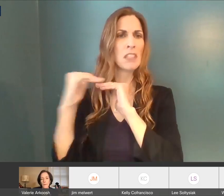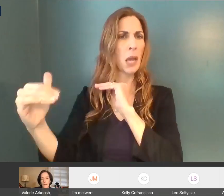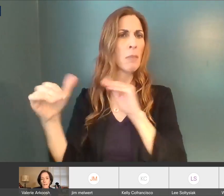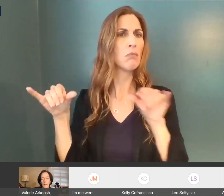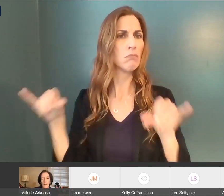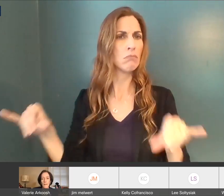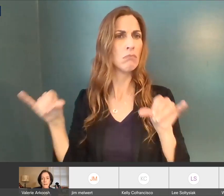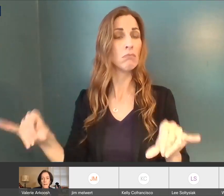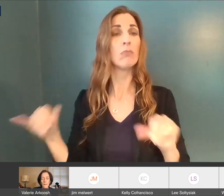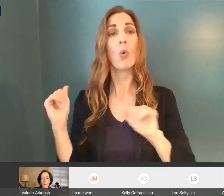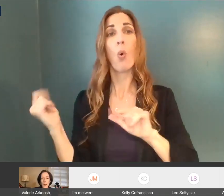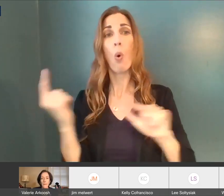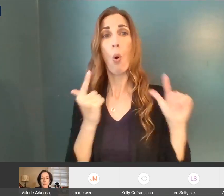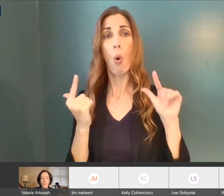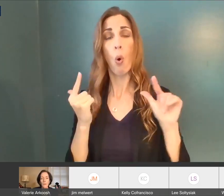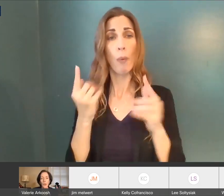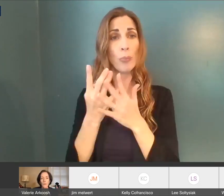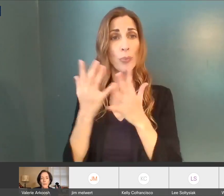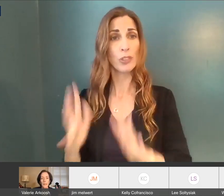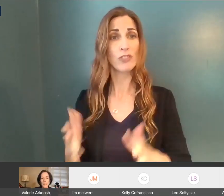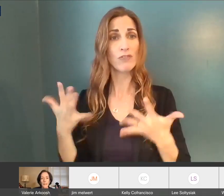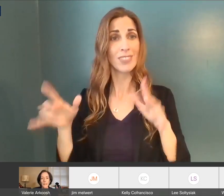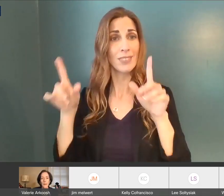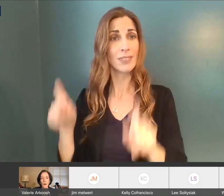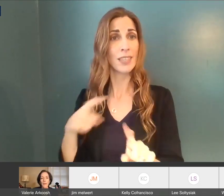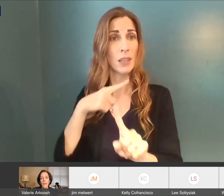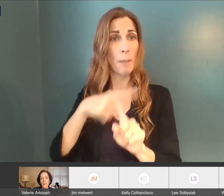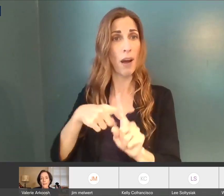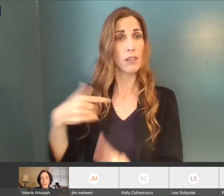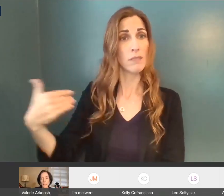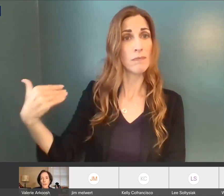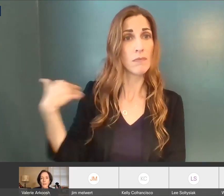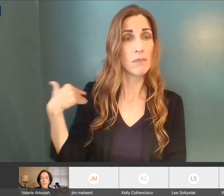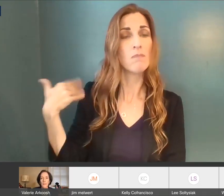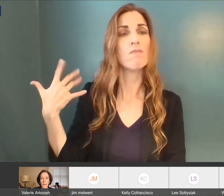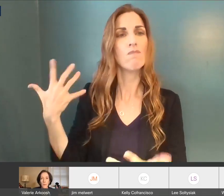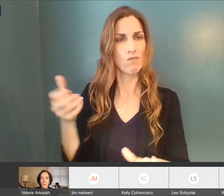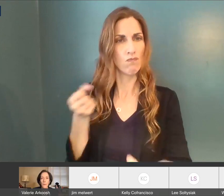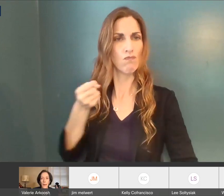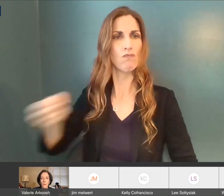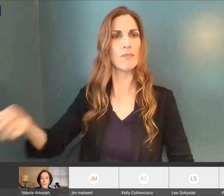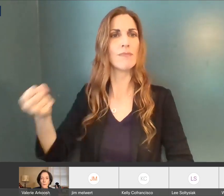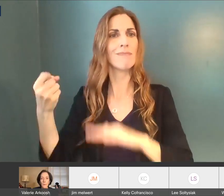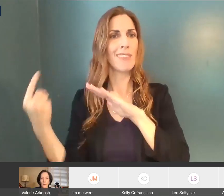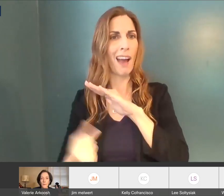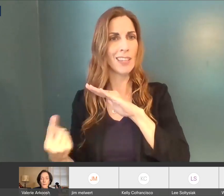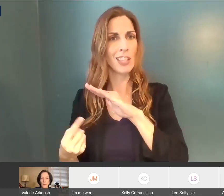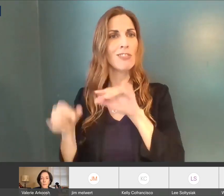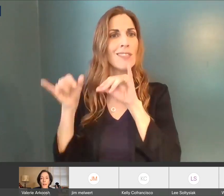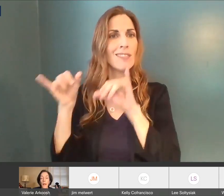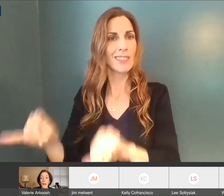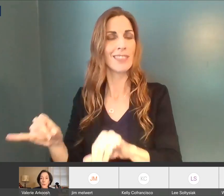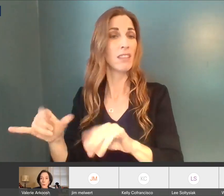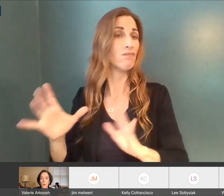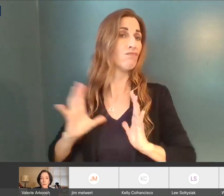facility that have tested positive for COVID-19 are in isolation and stable without symptoms. I do want